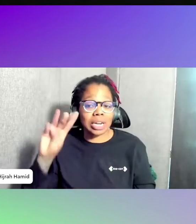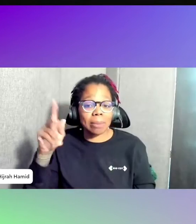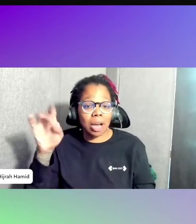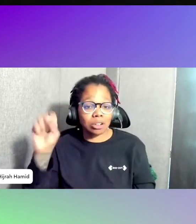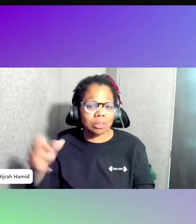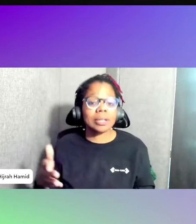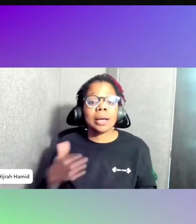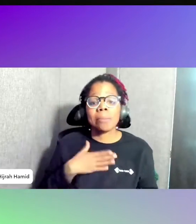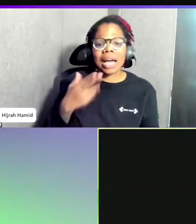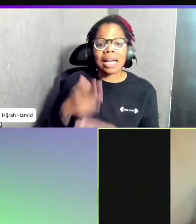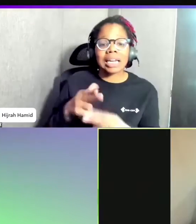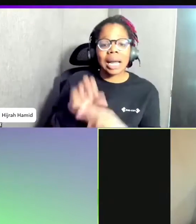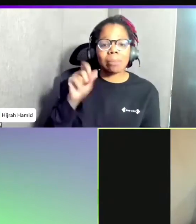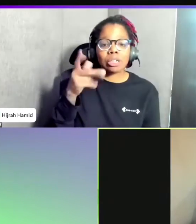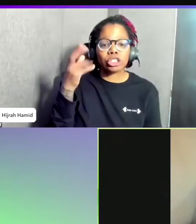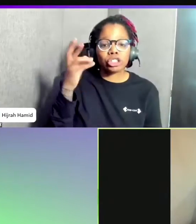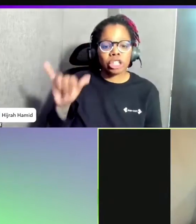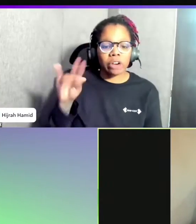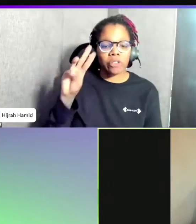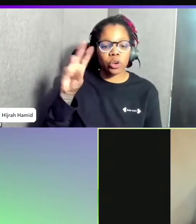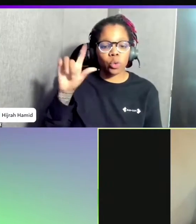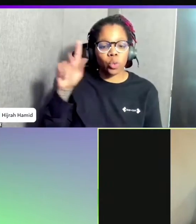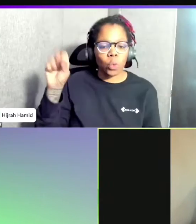the free and open graphics creation for in 3D3D models.